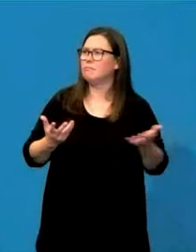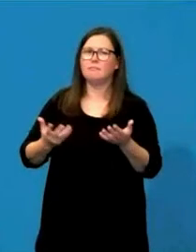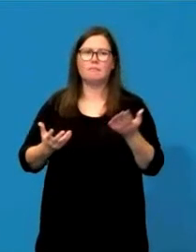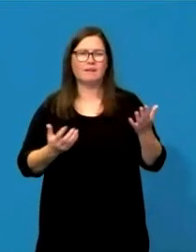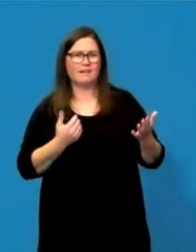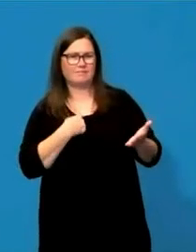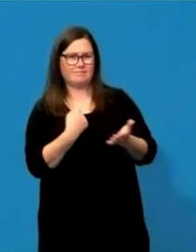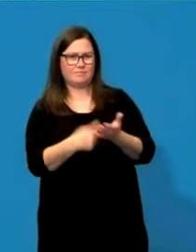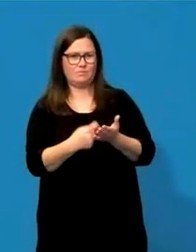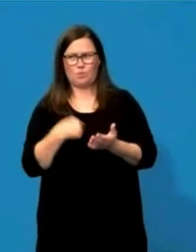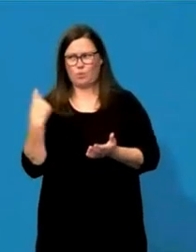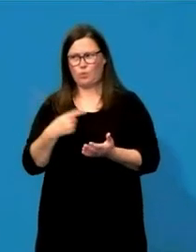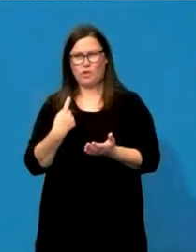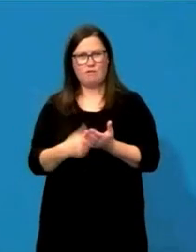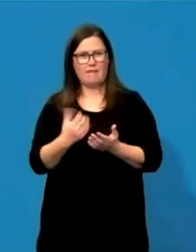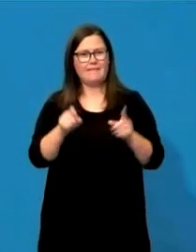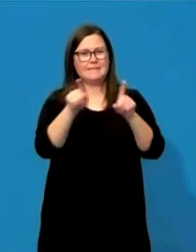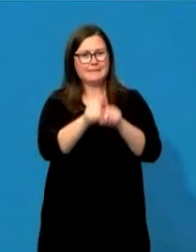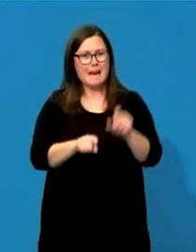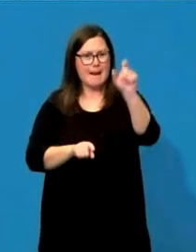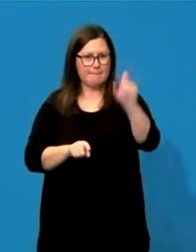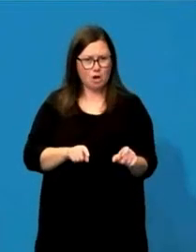person or that place and seek support for their issues.